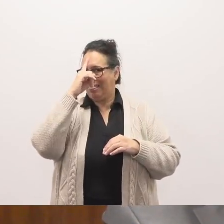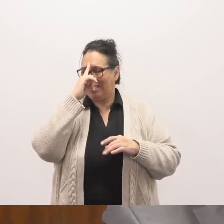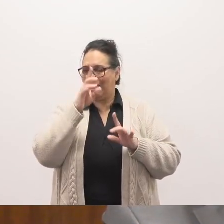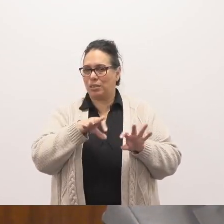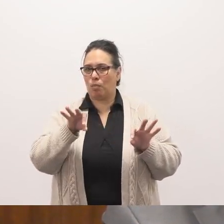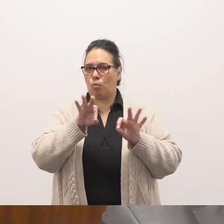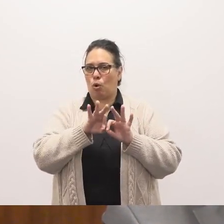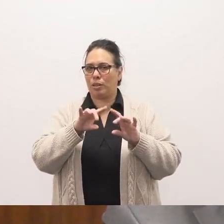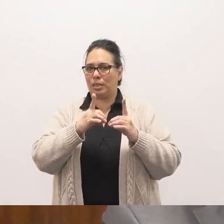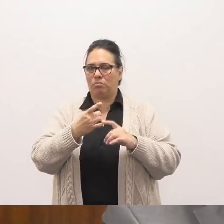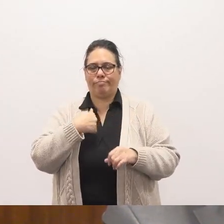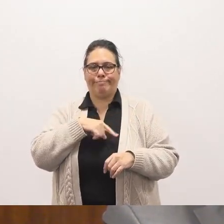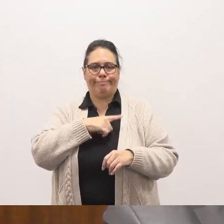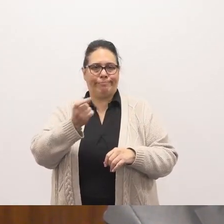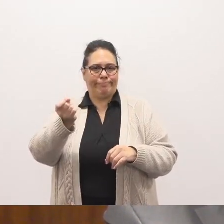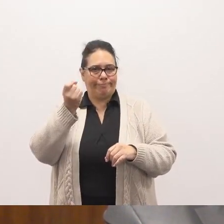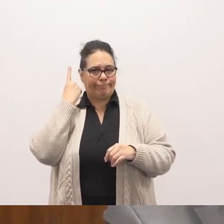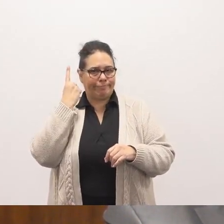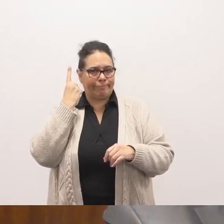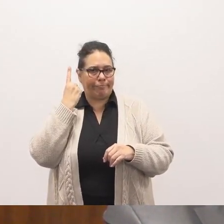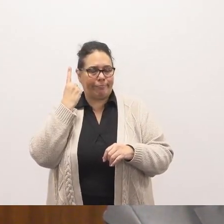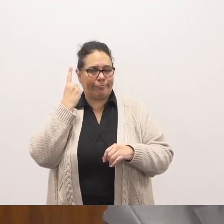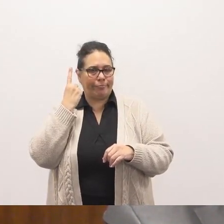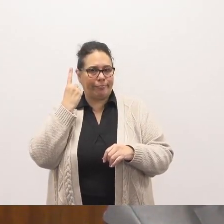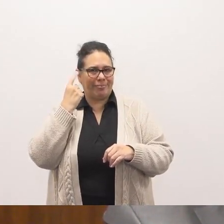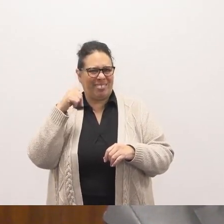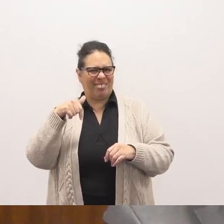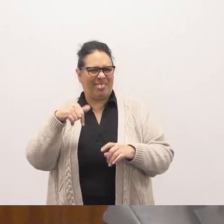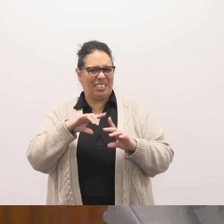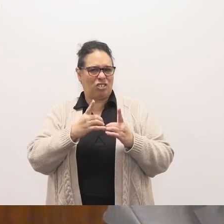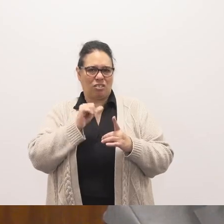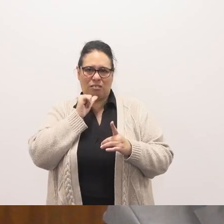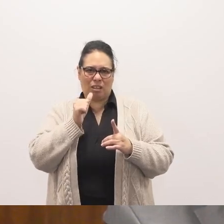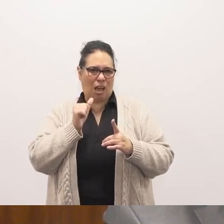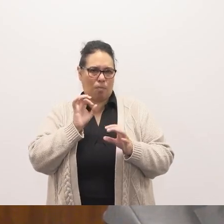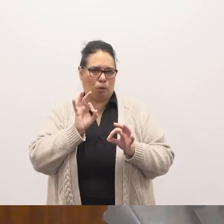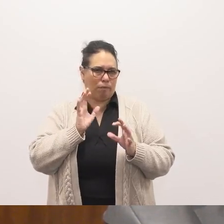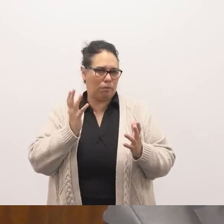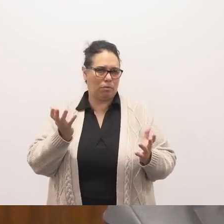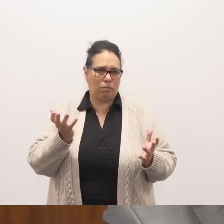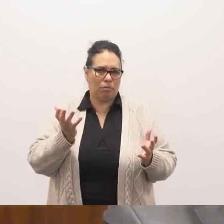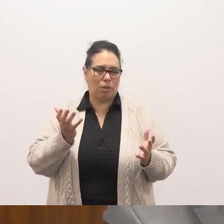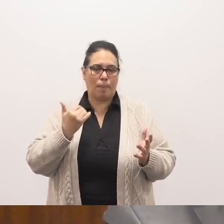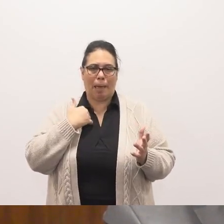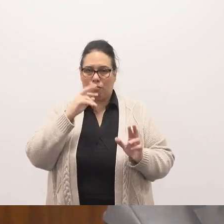that we understand that our district isn't perfect, but to have respect and open lines of communication